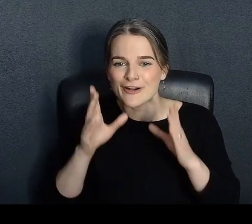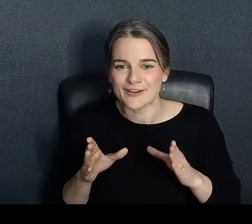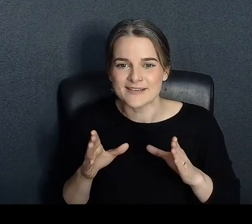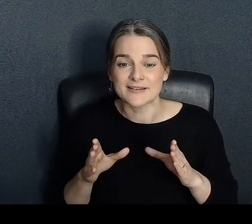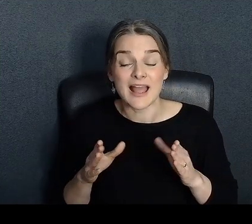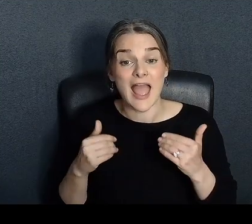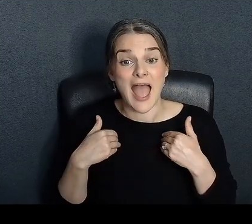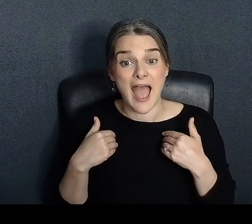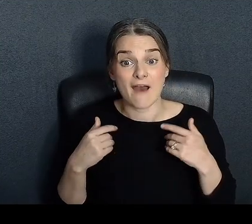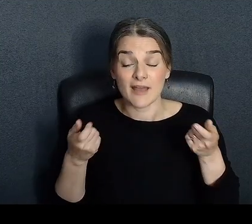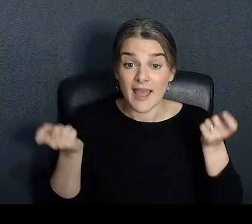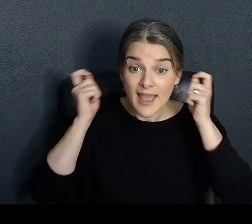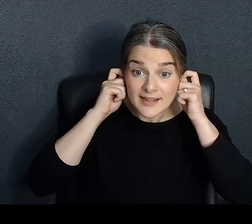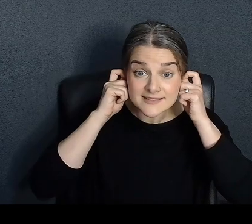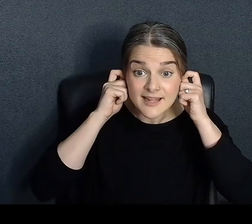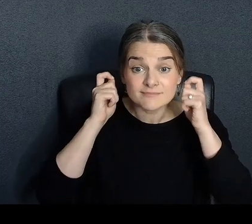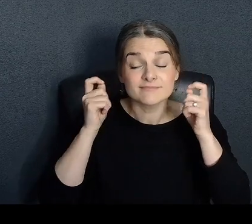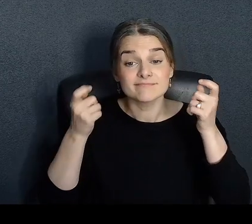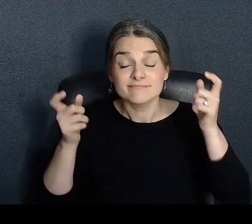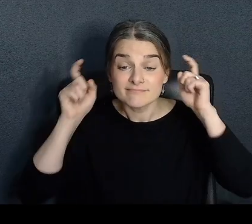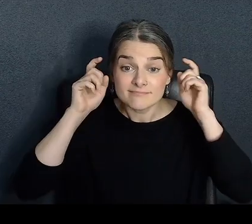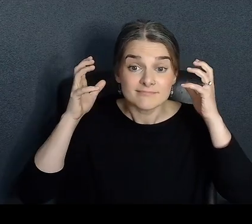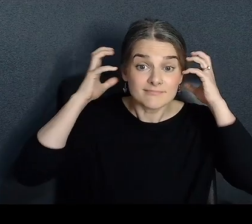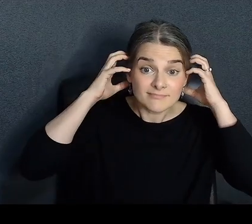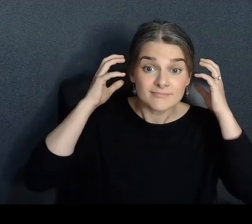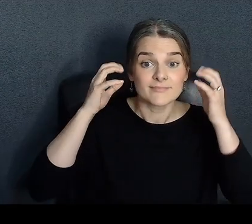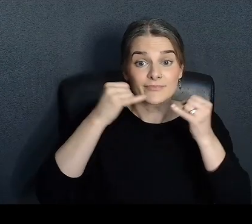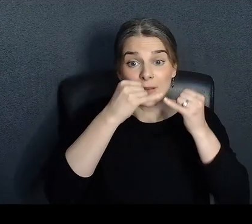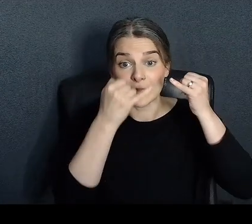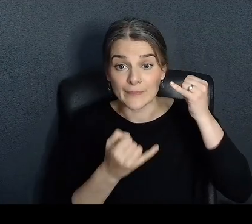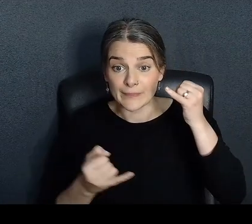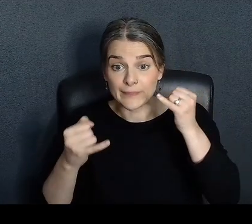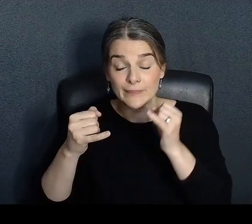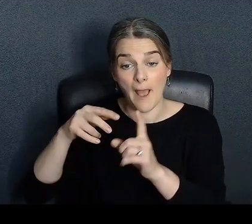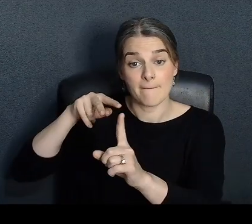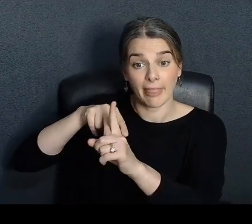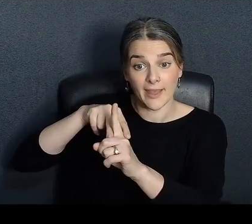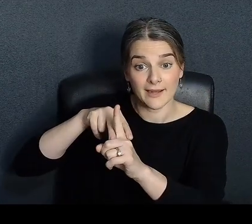And that little black thing on top is the microphone. And you would point it in the direction